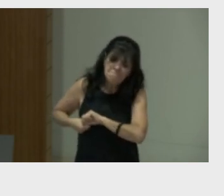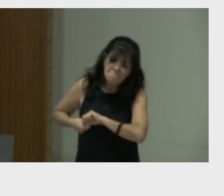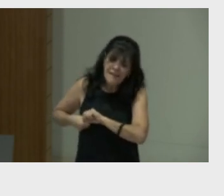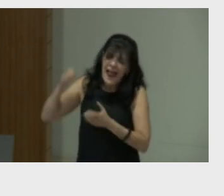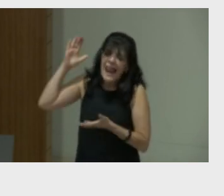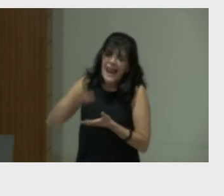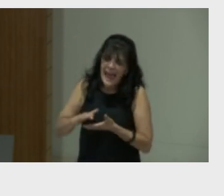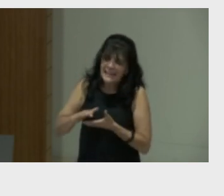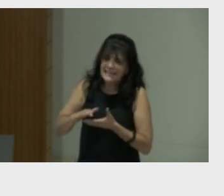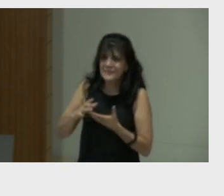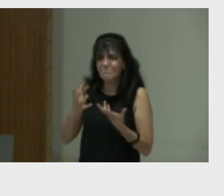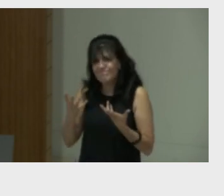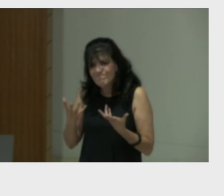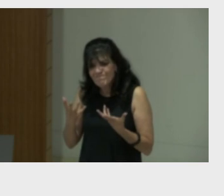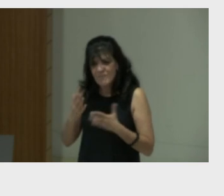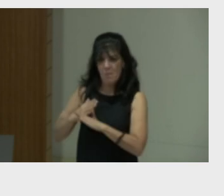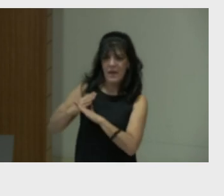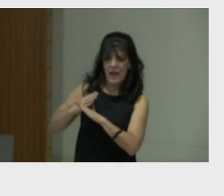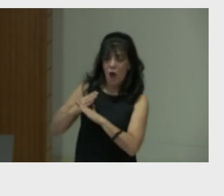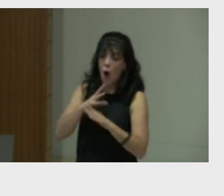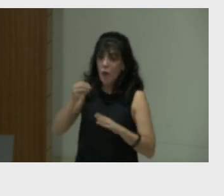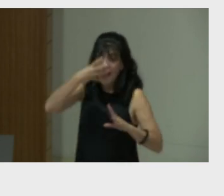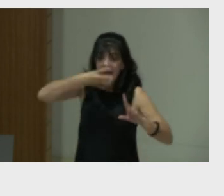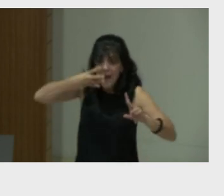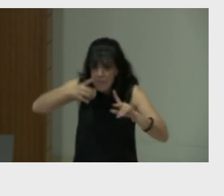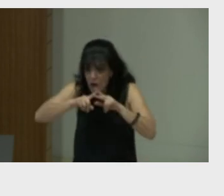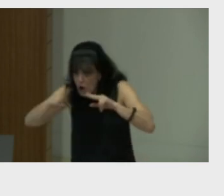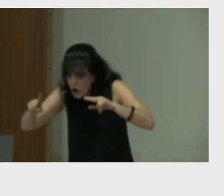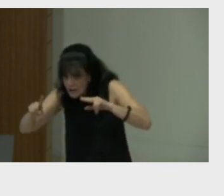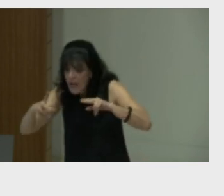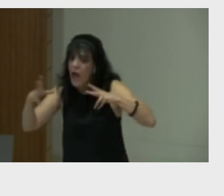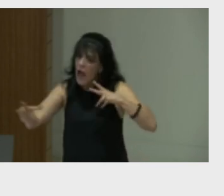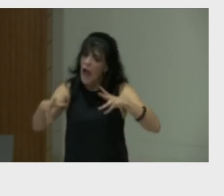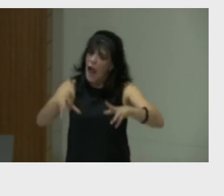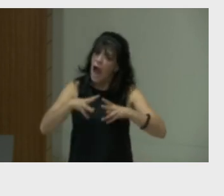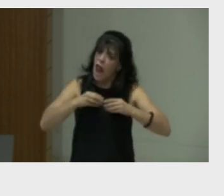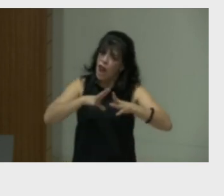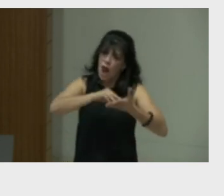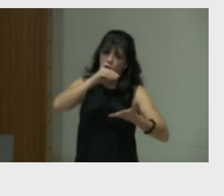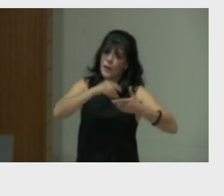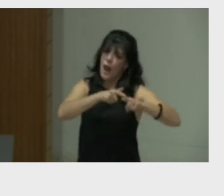Or the immigrant might learn the language, gain citizenship and become more assured in